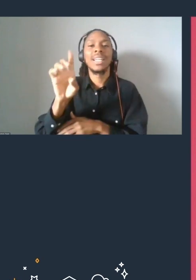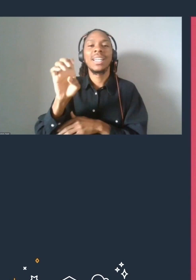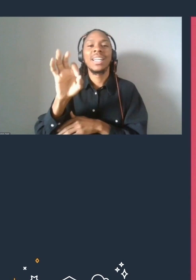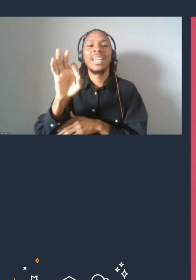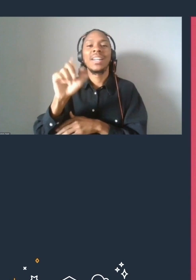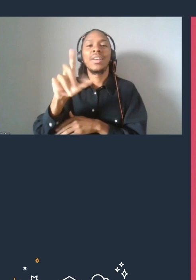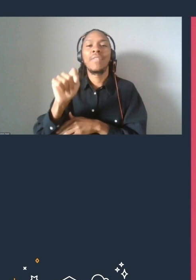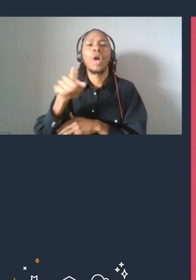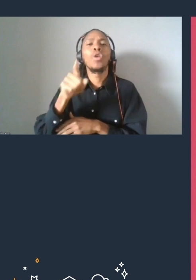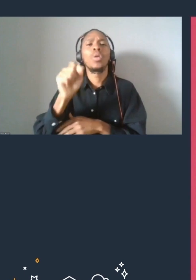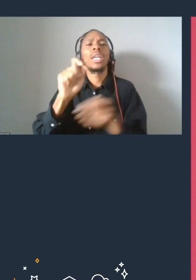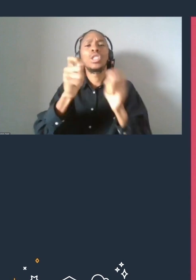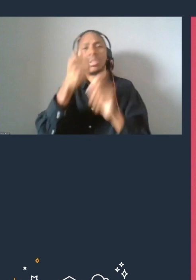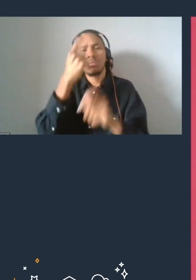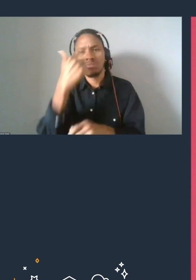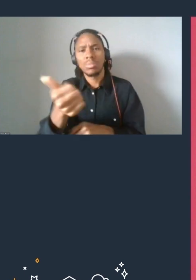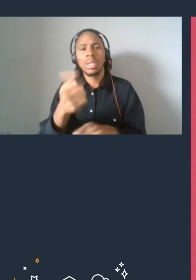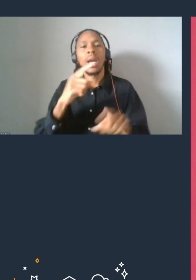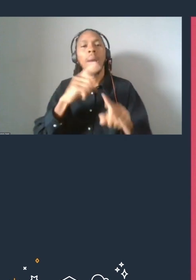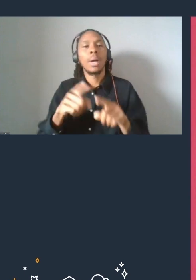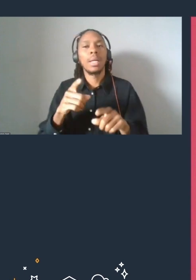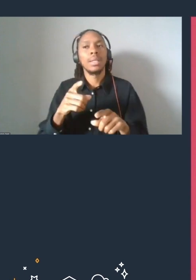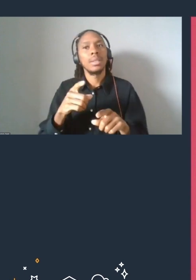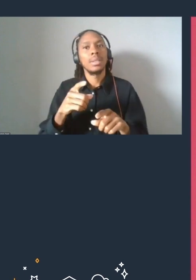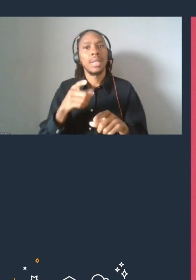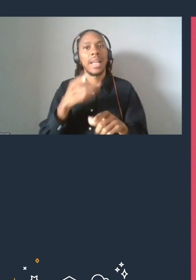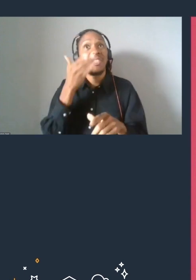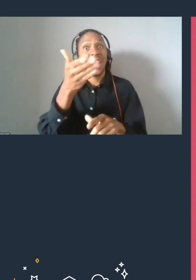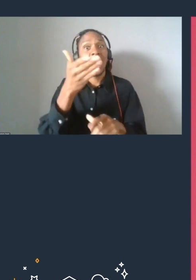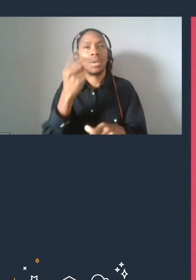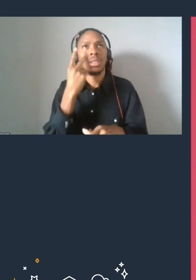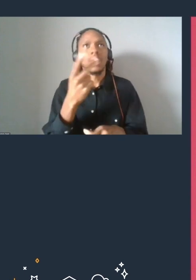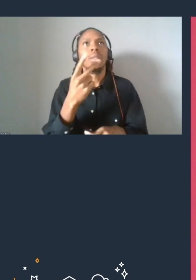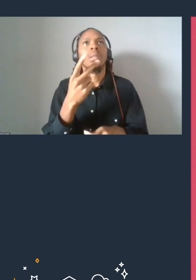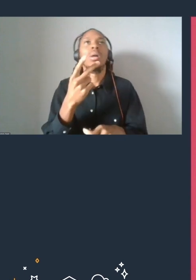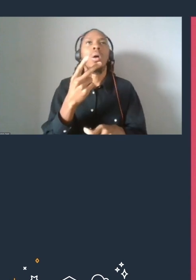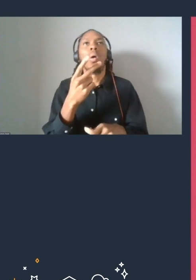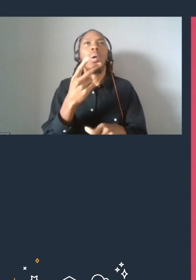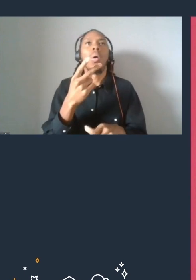but as defaults to sort of nudge you to the right, you know, what we think are the right answers,